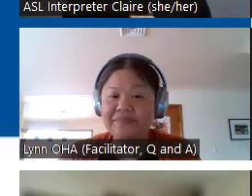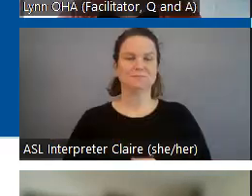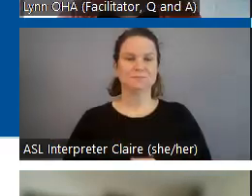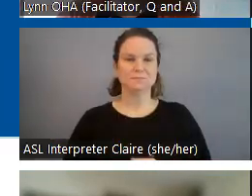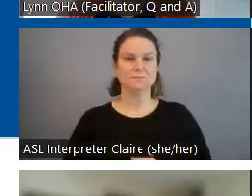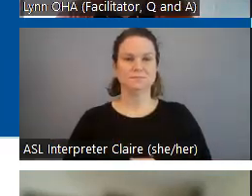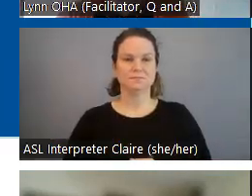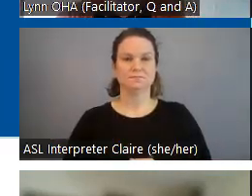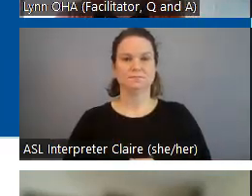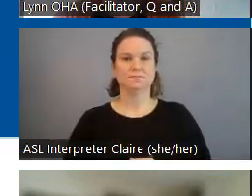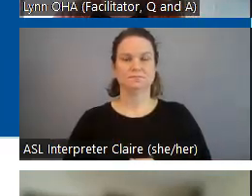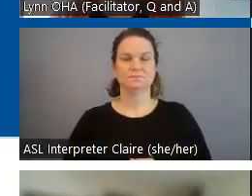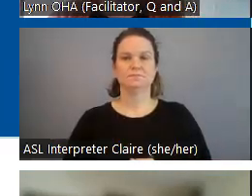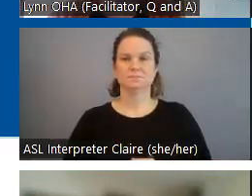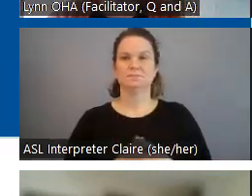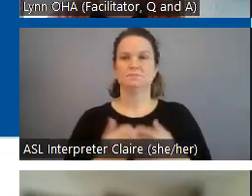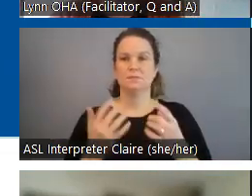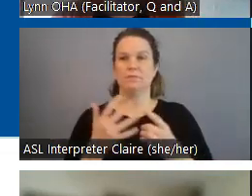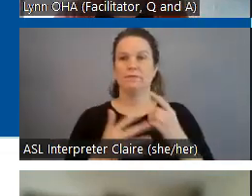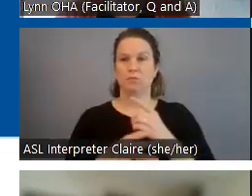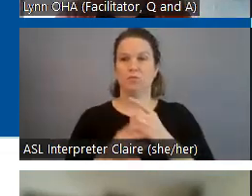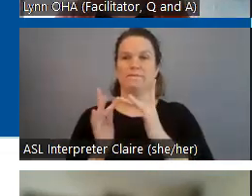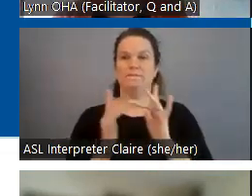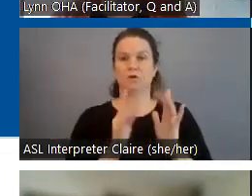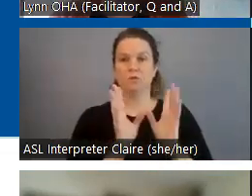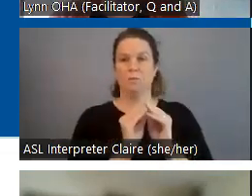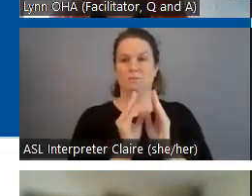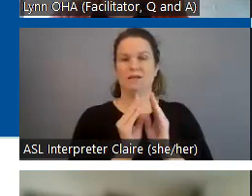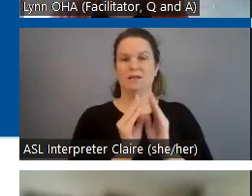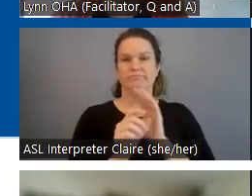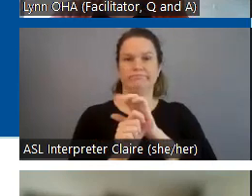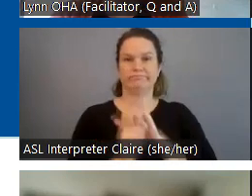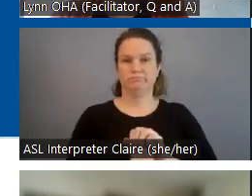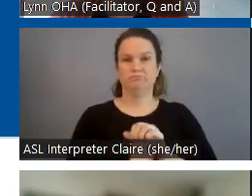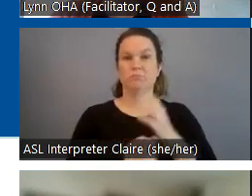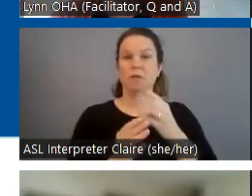Next slide please. I'm going to go over our